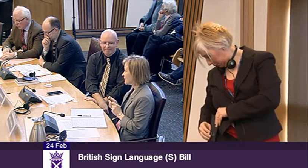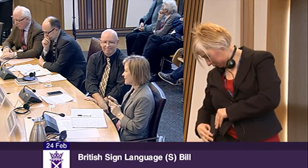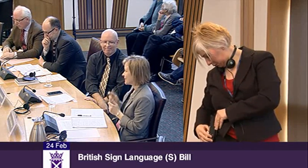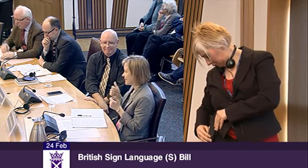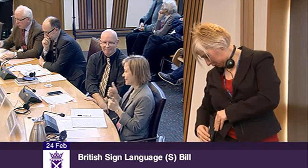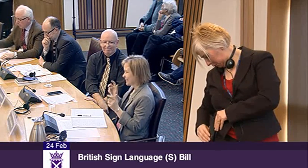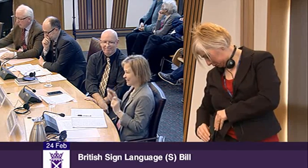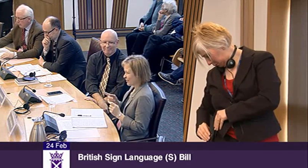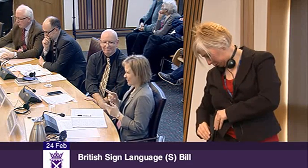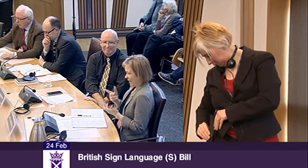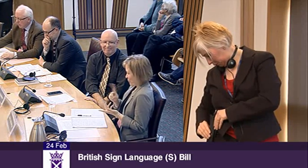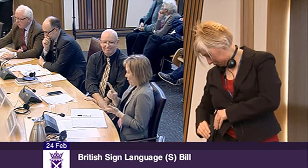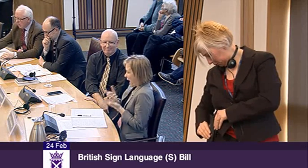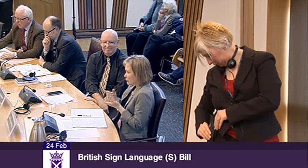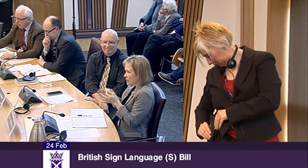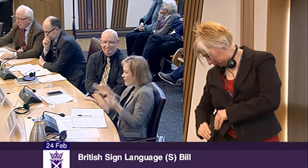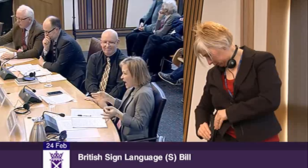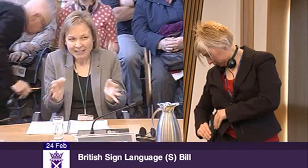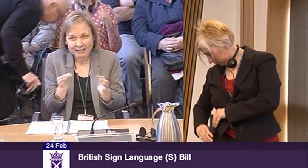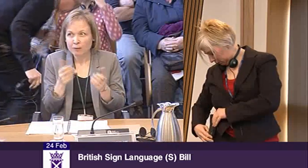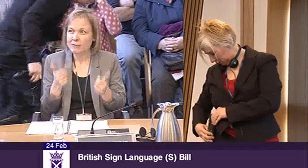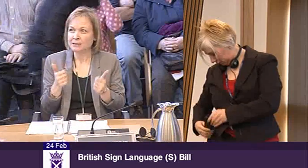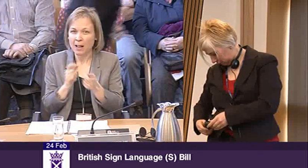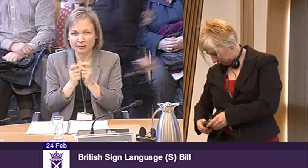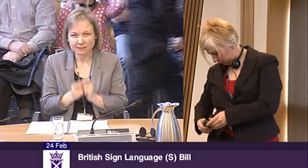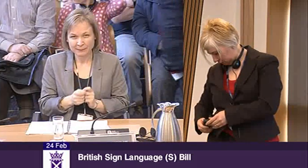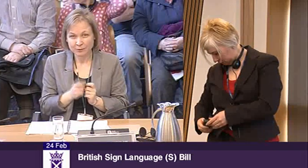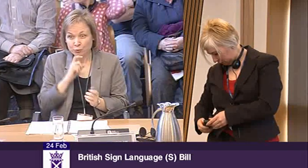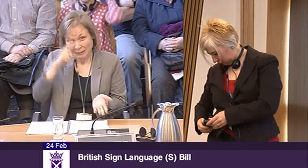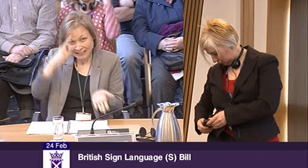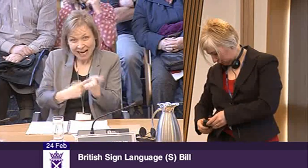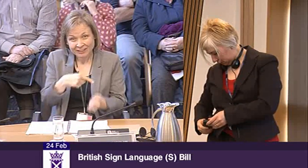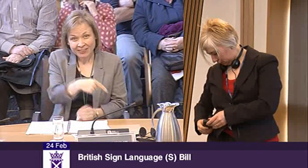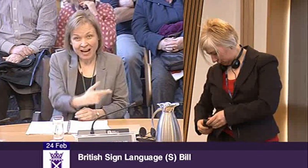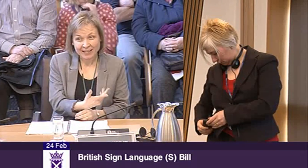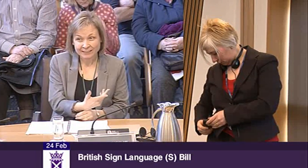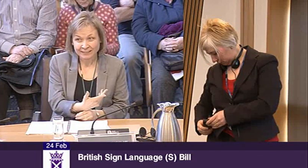mention things such as reasonable adjustments. How is a reasonable adjustment defined? Who